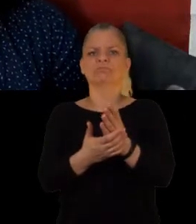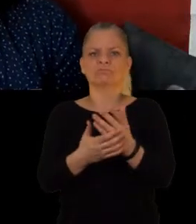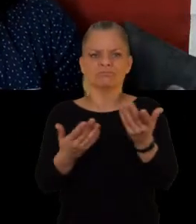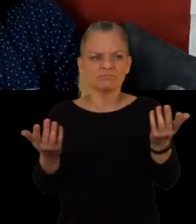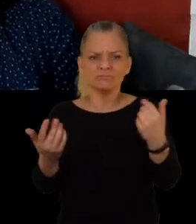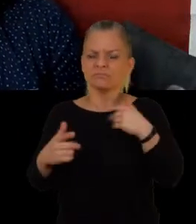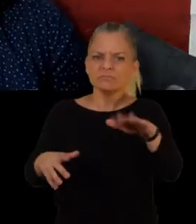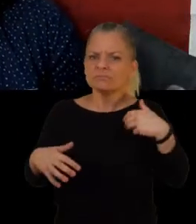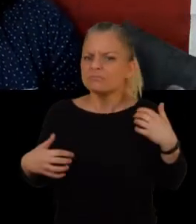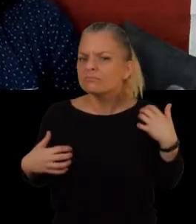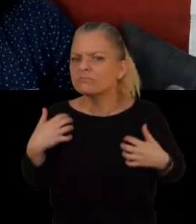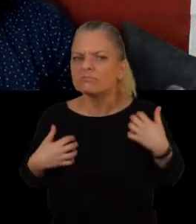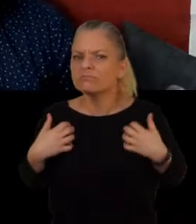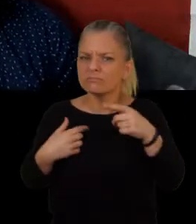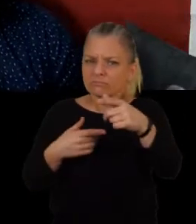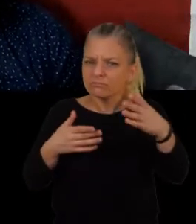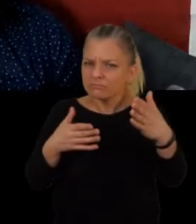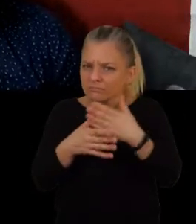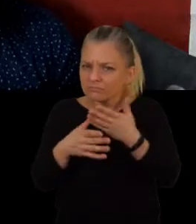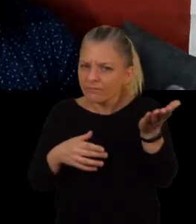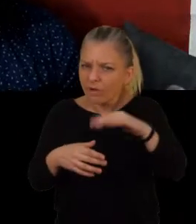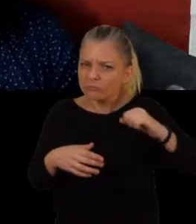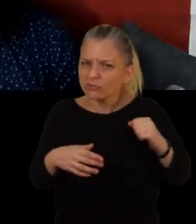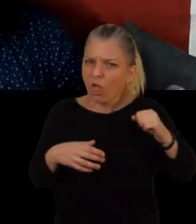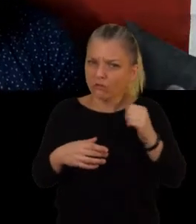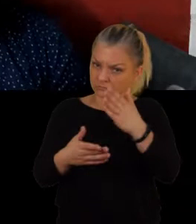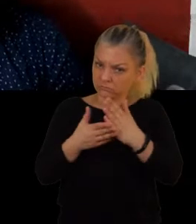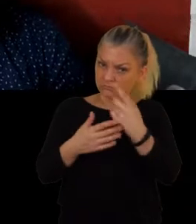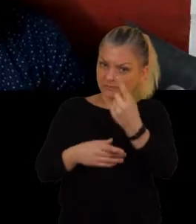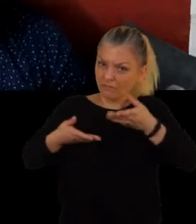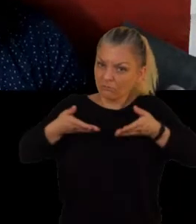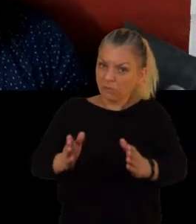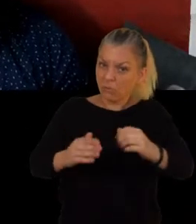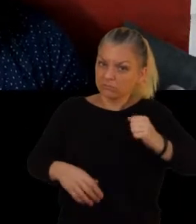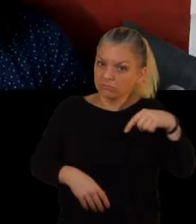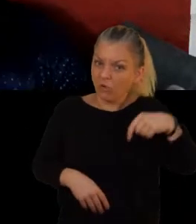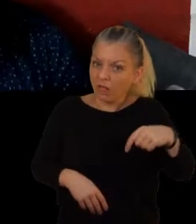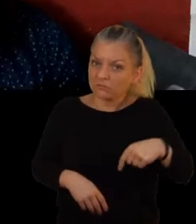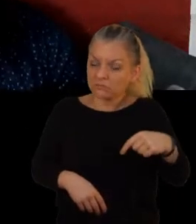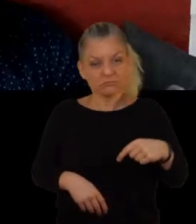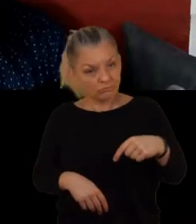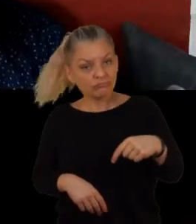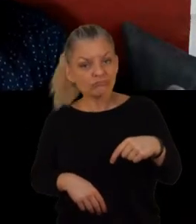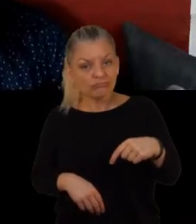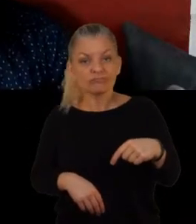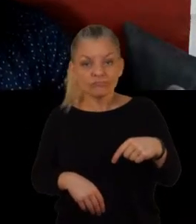one thing that i was quite intrigued by was that um you're actually from scotland so you're born